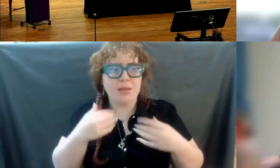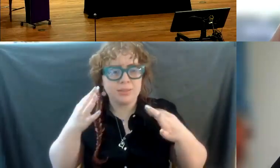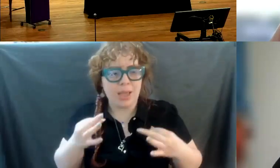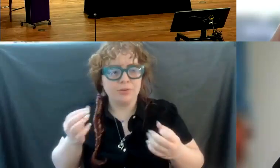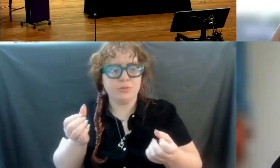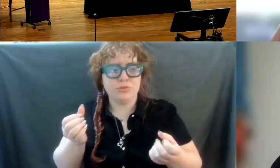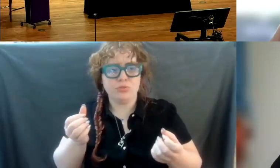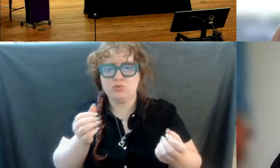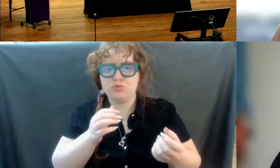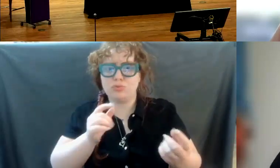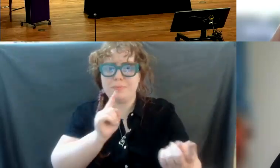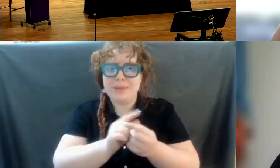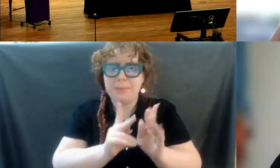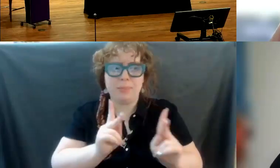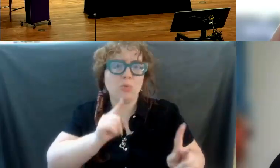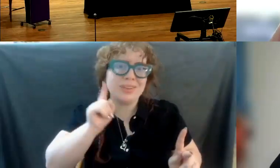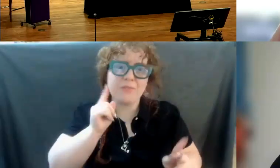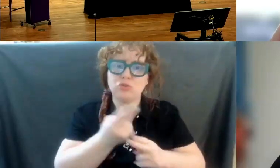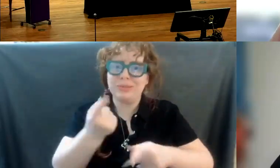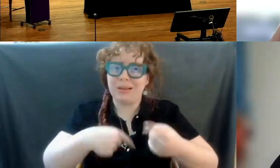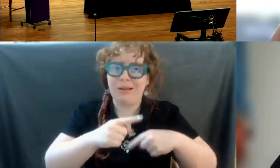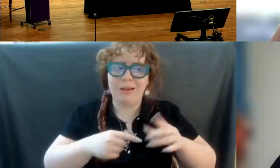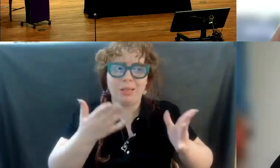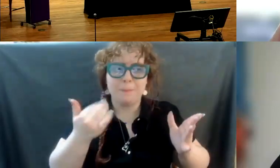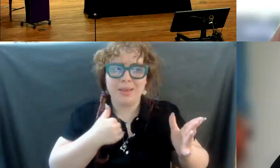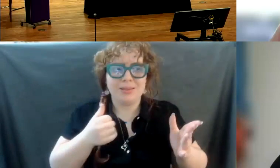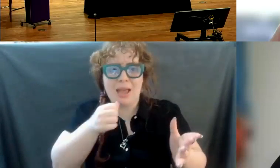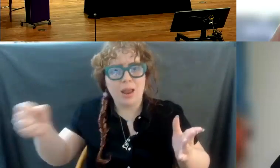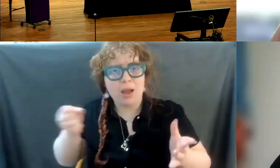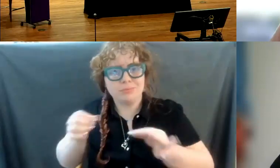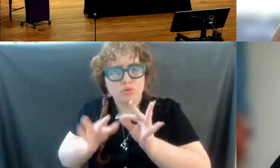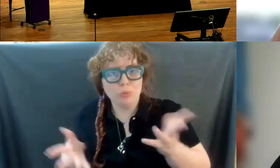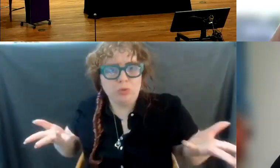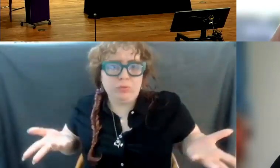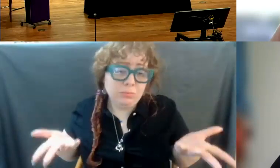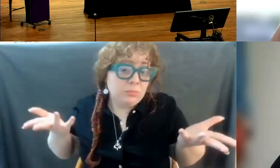And it's really just has a lot to do with ignorance, not because we don't care right now, because we don't